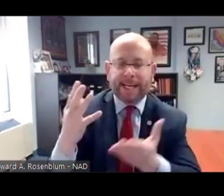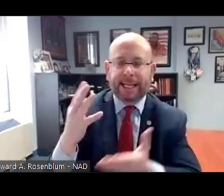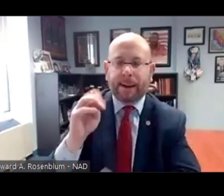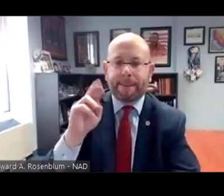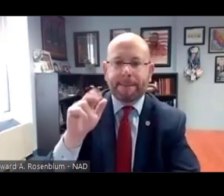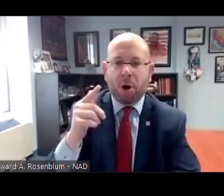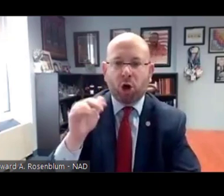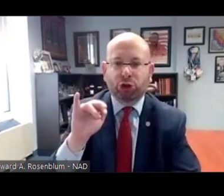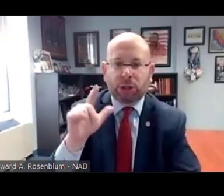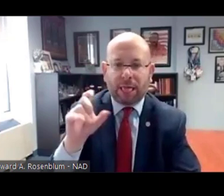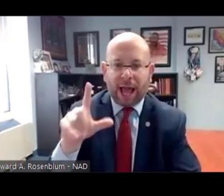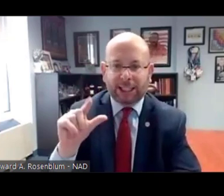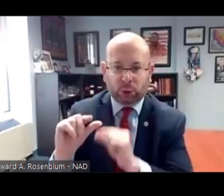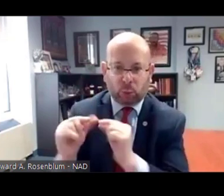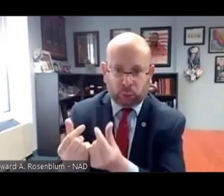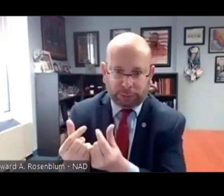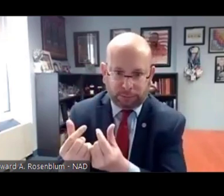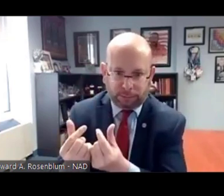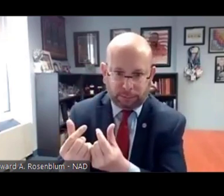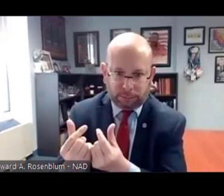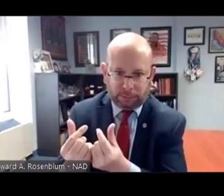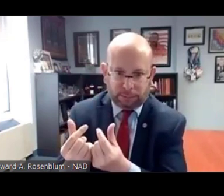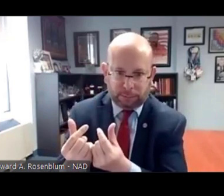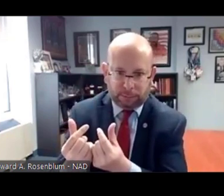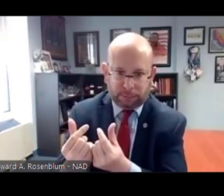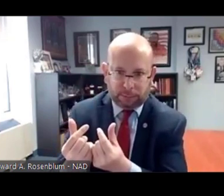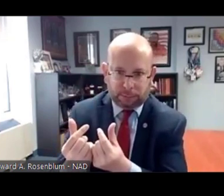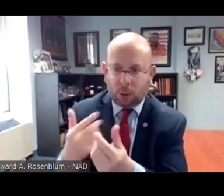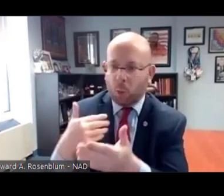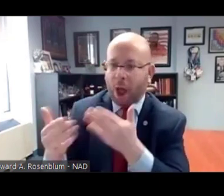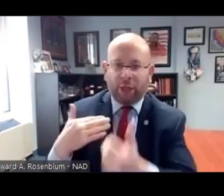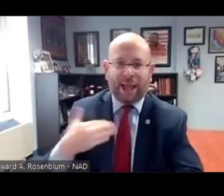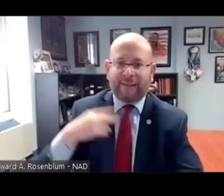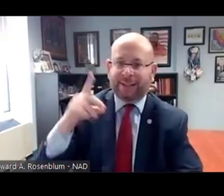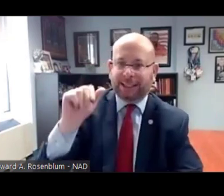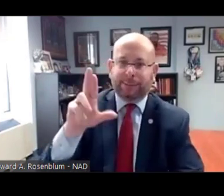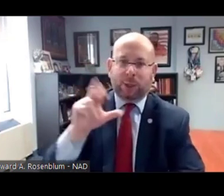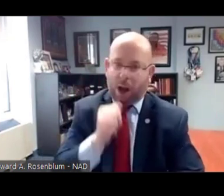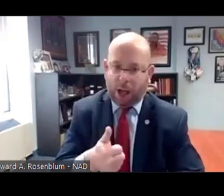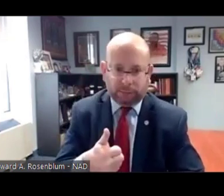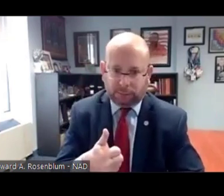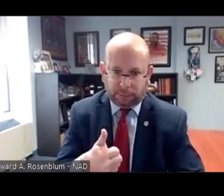in general is not available to many marginalized groups,